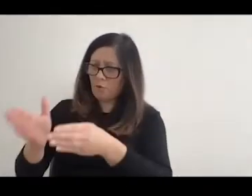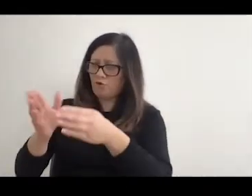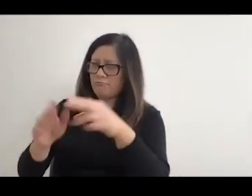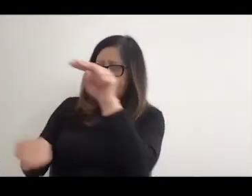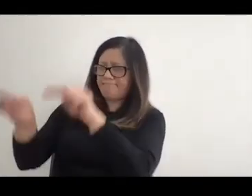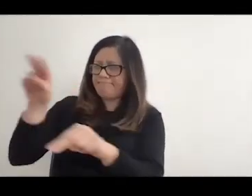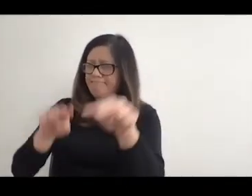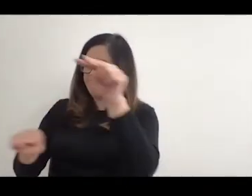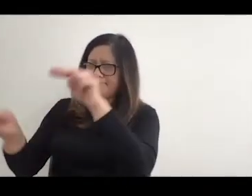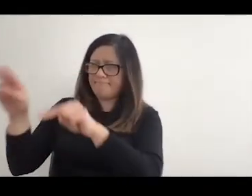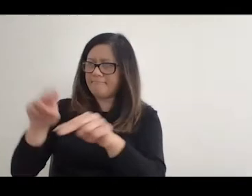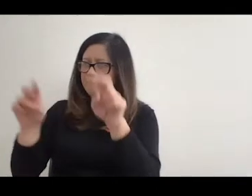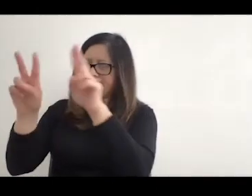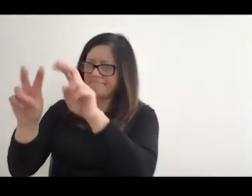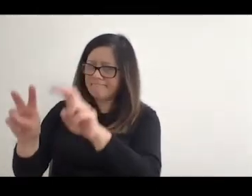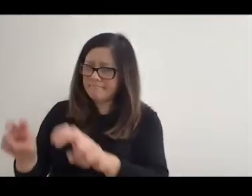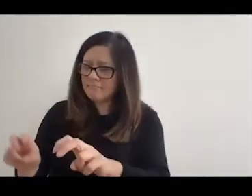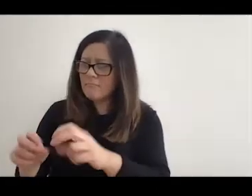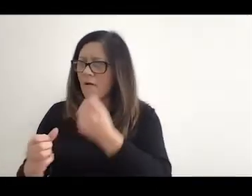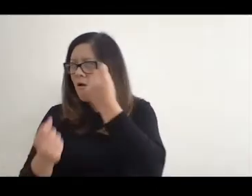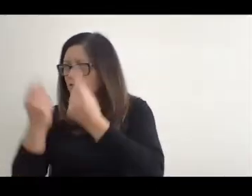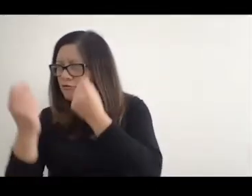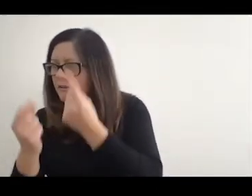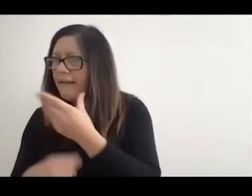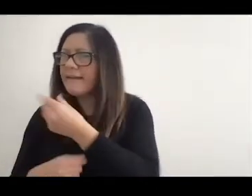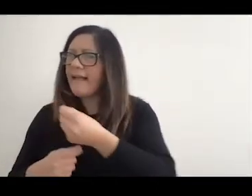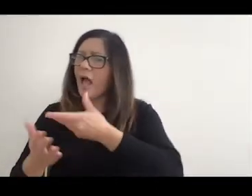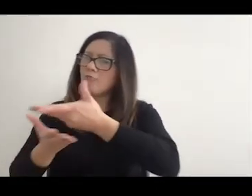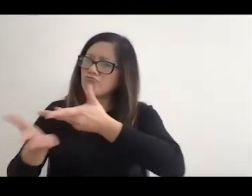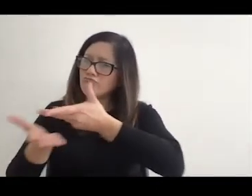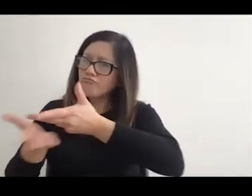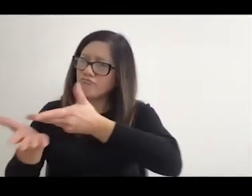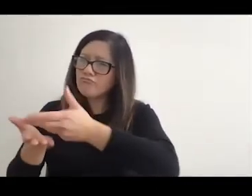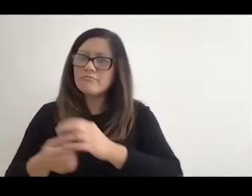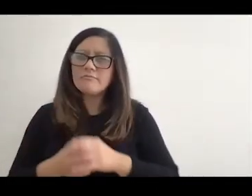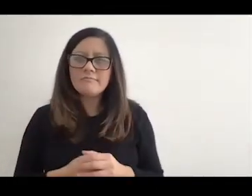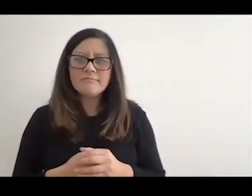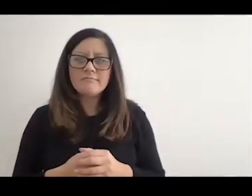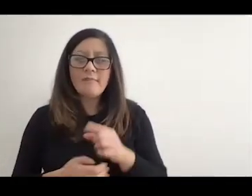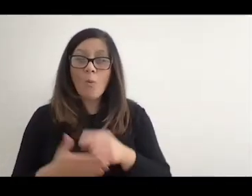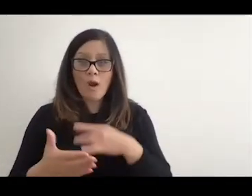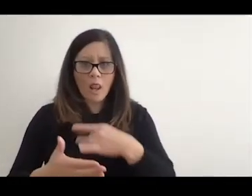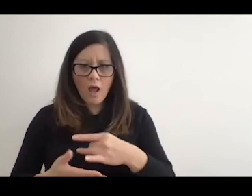and I think the thing that I really like about the idea of human centered design,